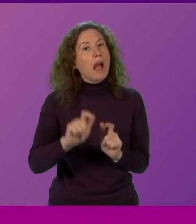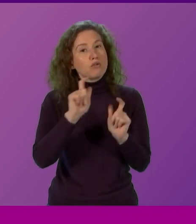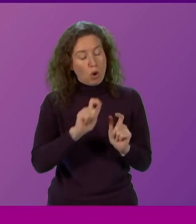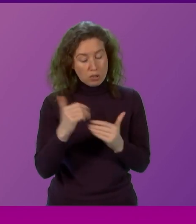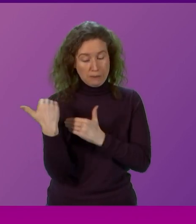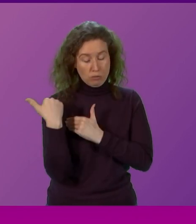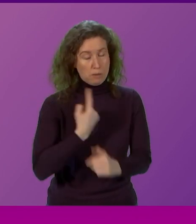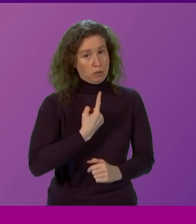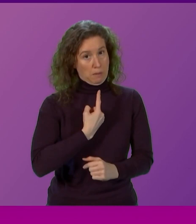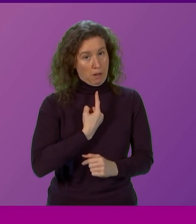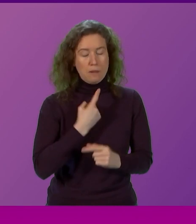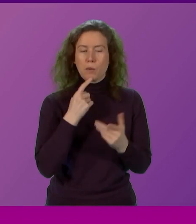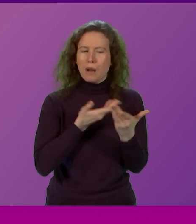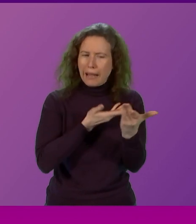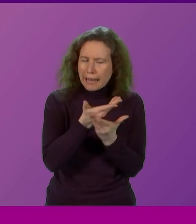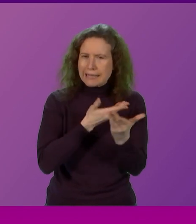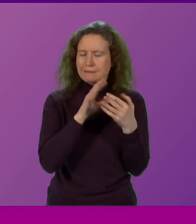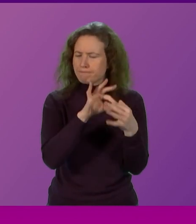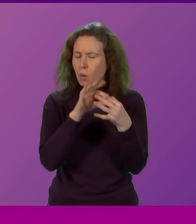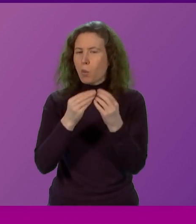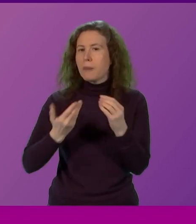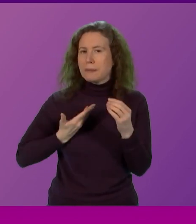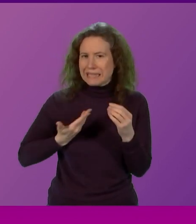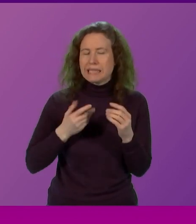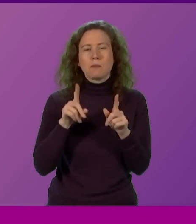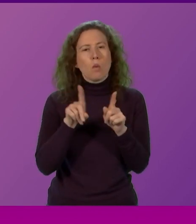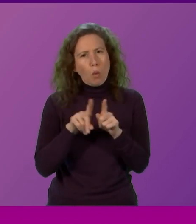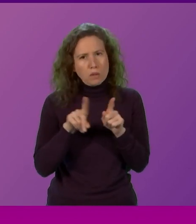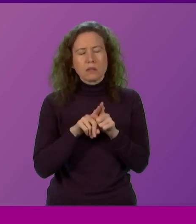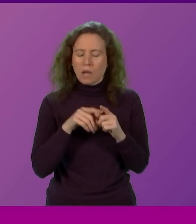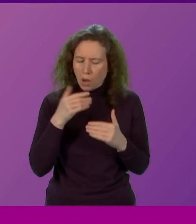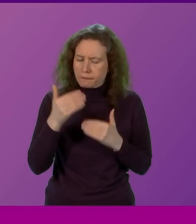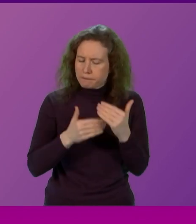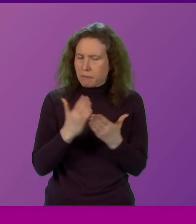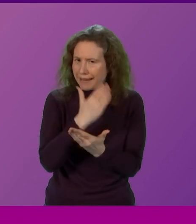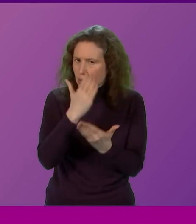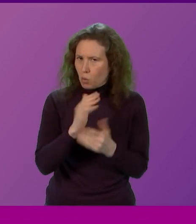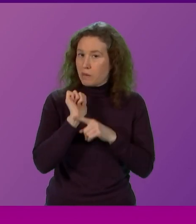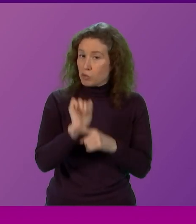We will liaise and engage with business, but we will also take steps to protect our environment